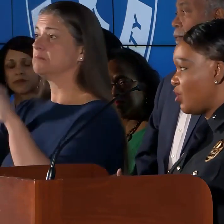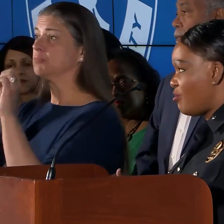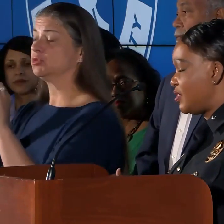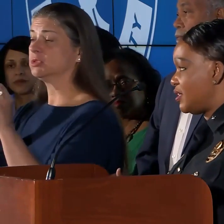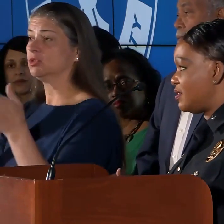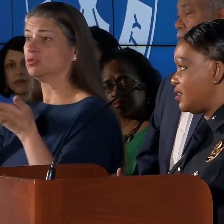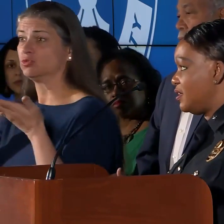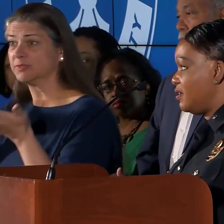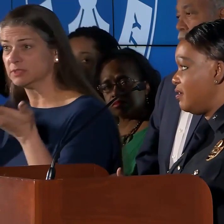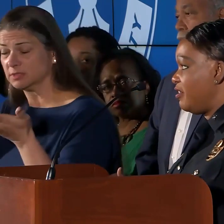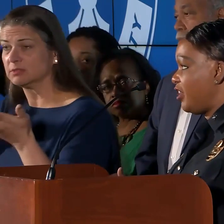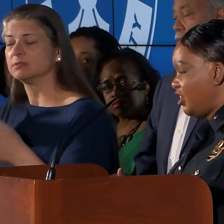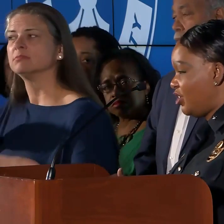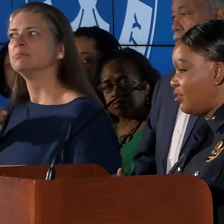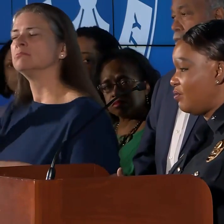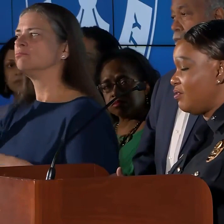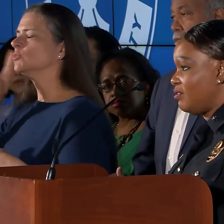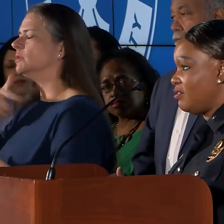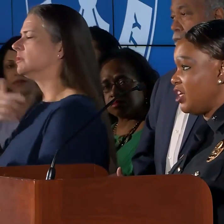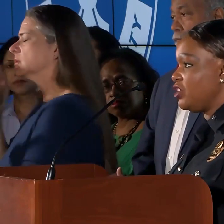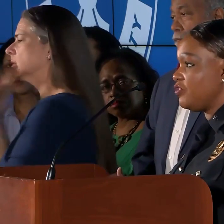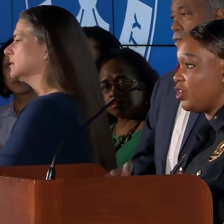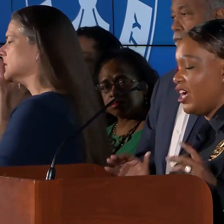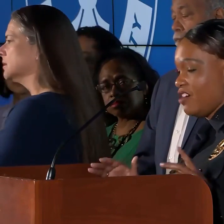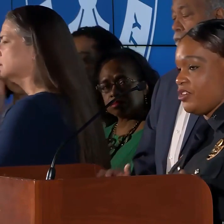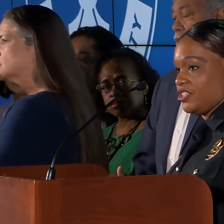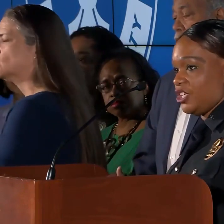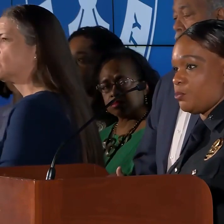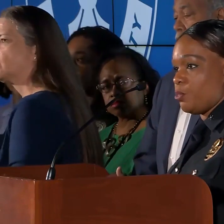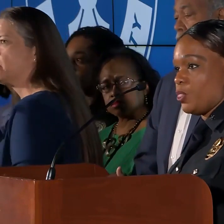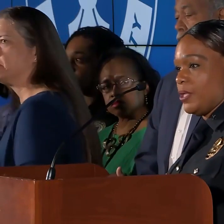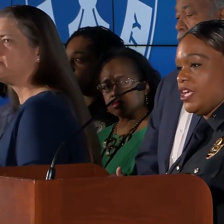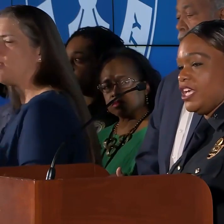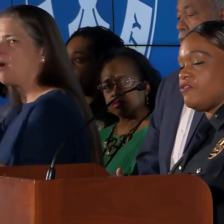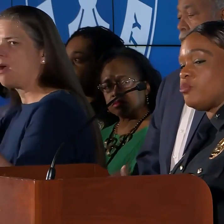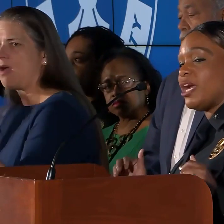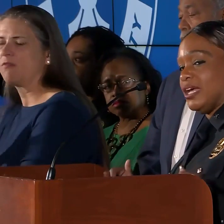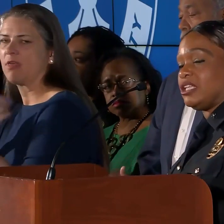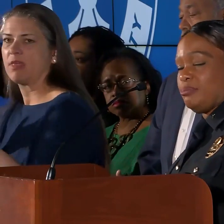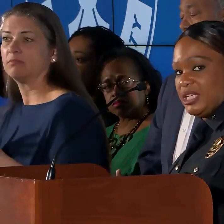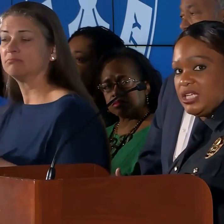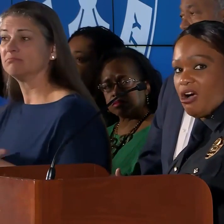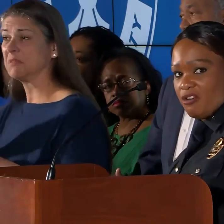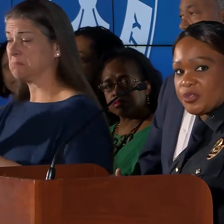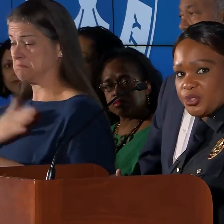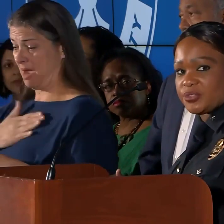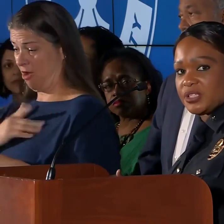services. Thank you. Thank you for everything and for my L N P D officers